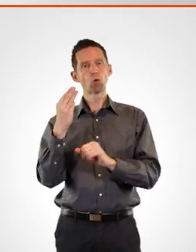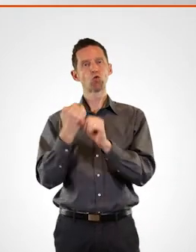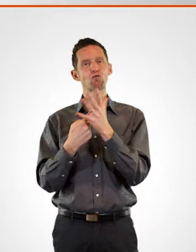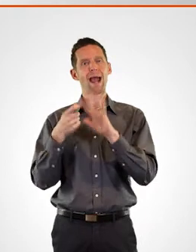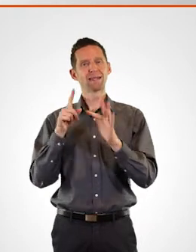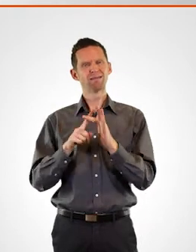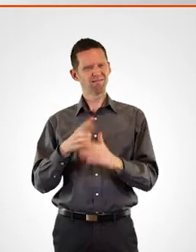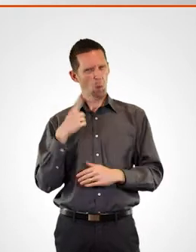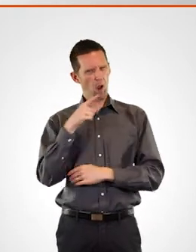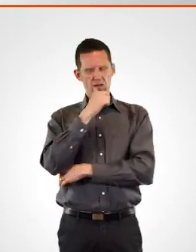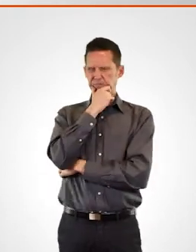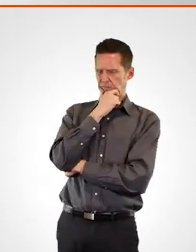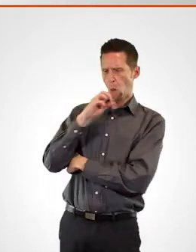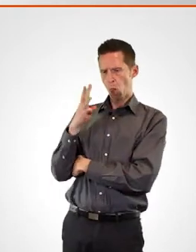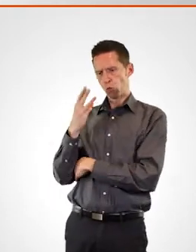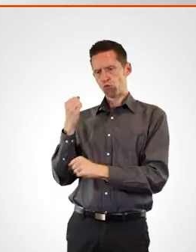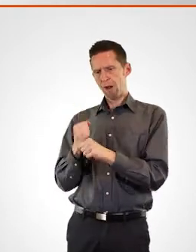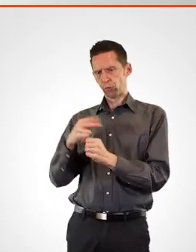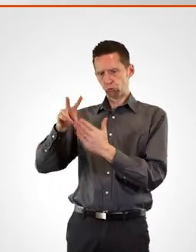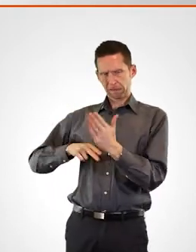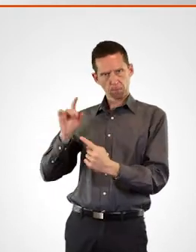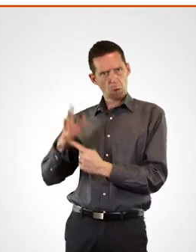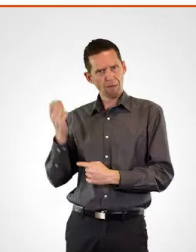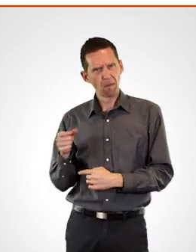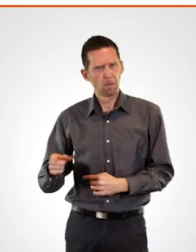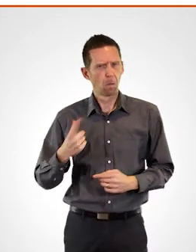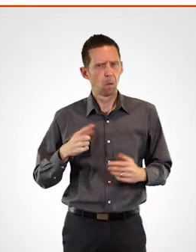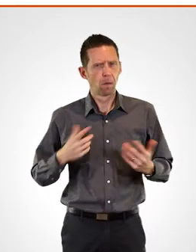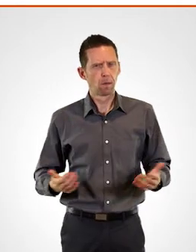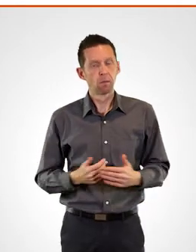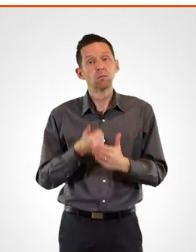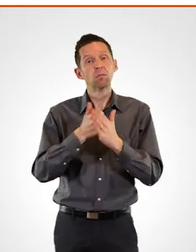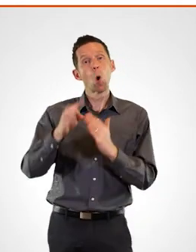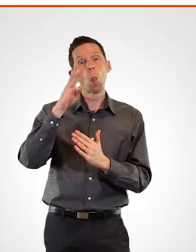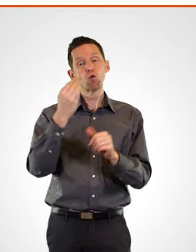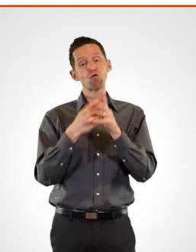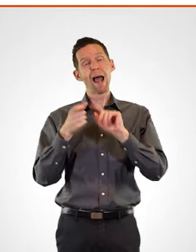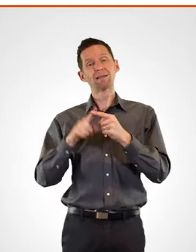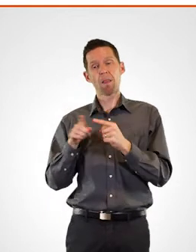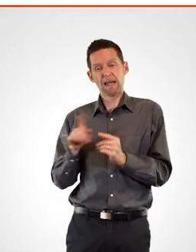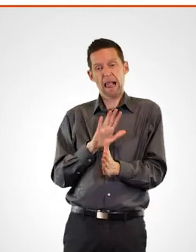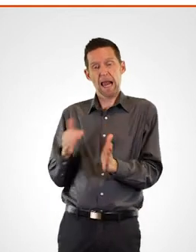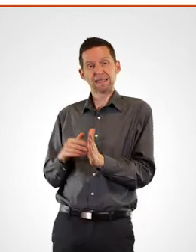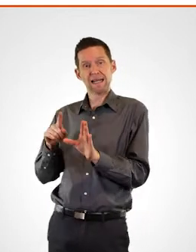So why is third grade reading so important? Well, typically third grade is the last year that students